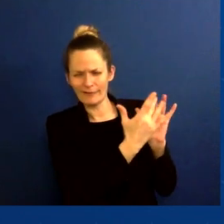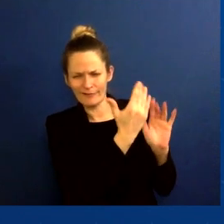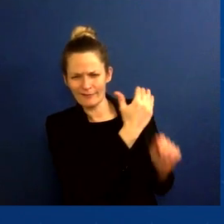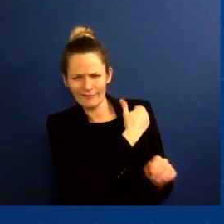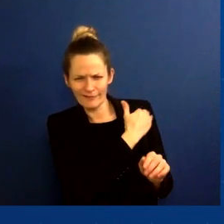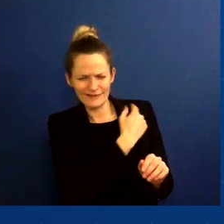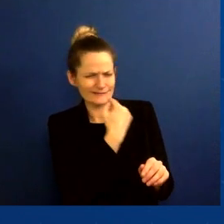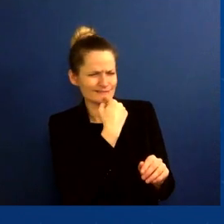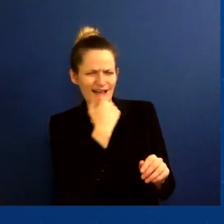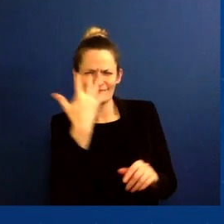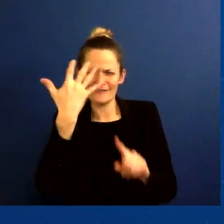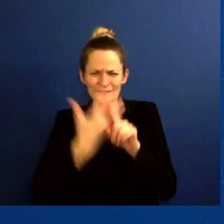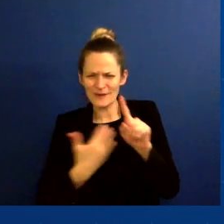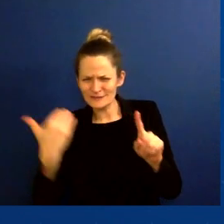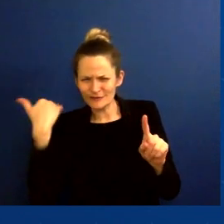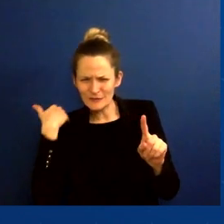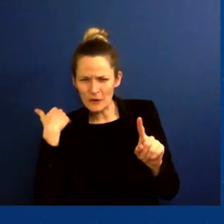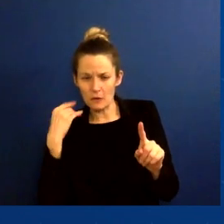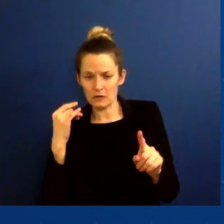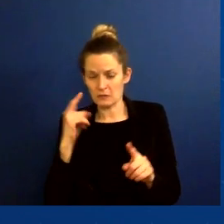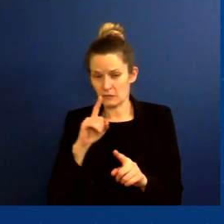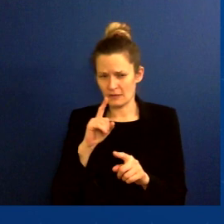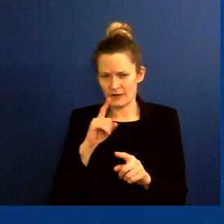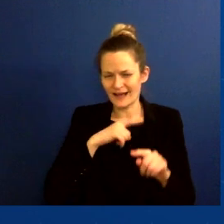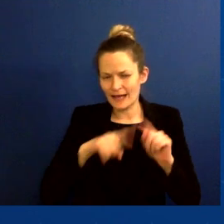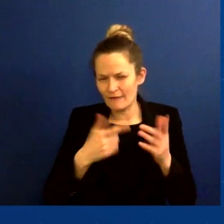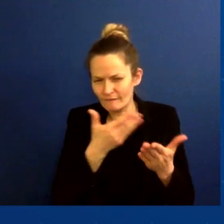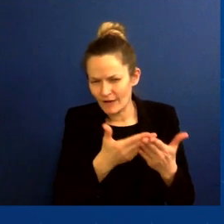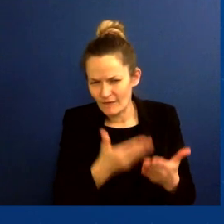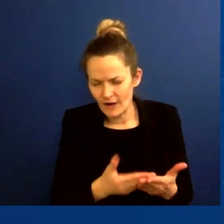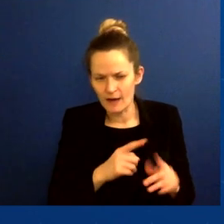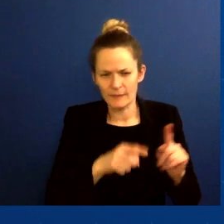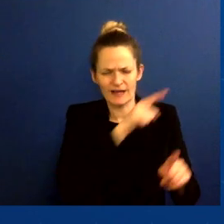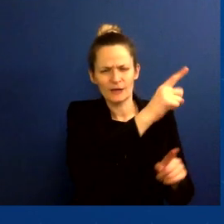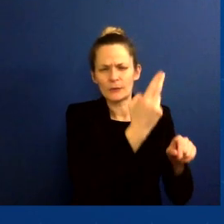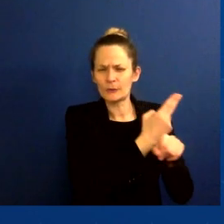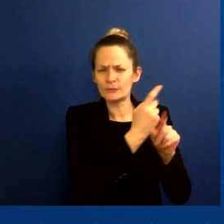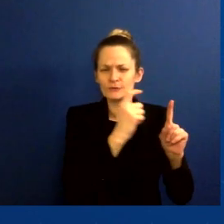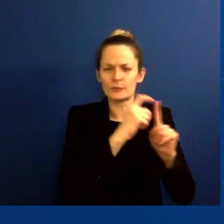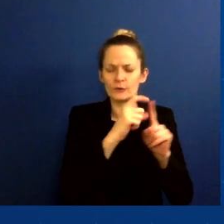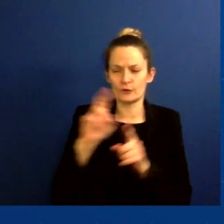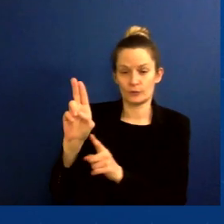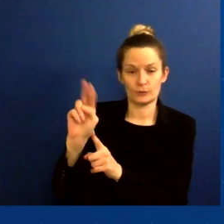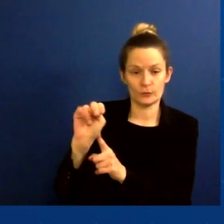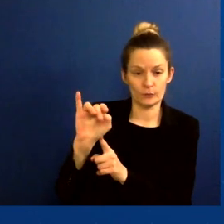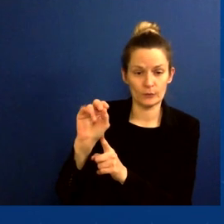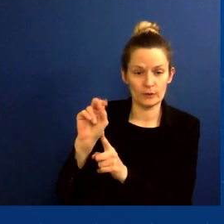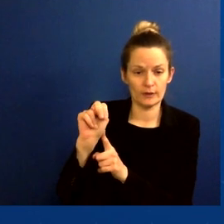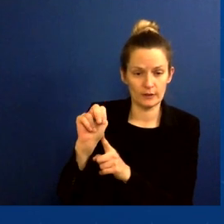"You've used the word 'union' as President more than any other President in American history." So, let me tell you --